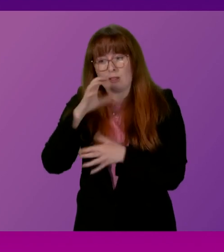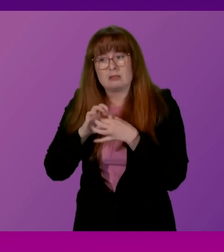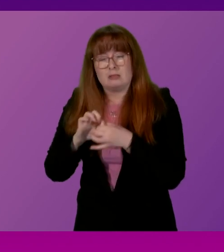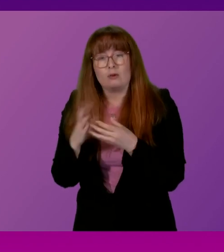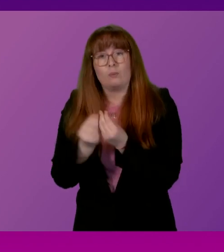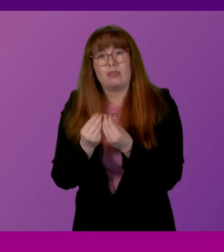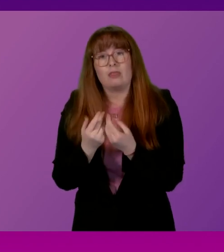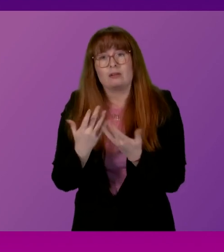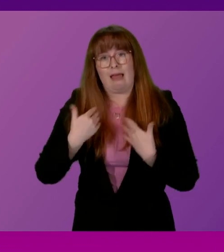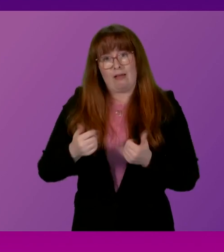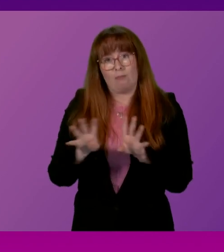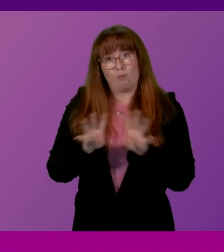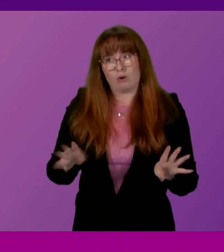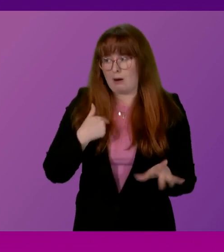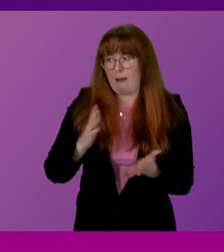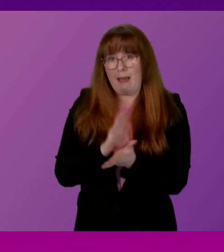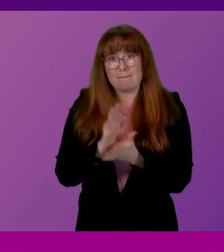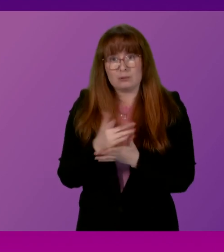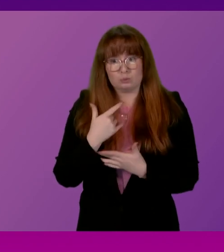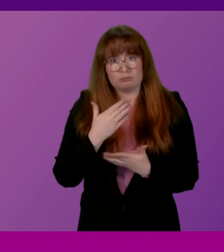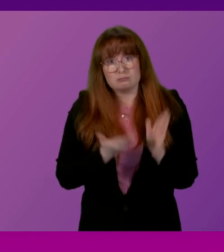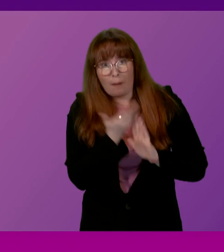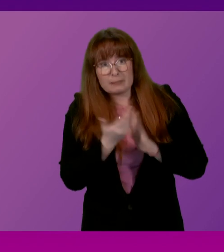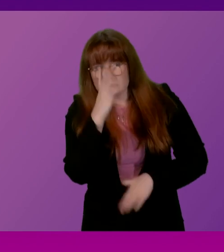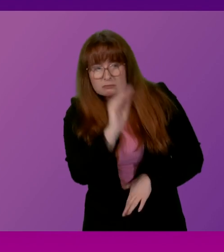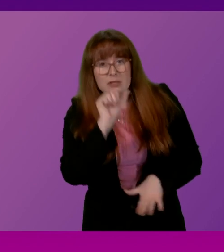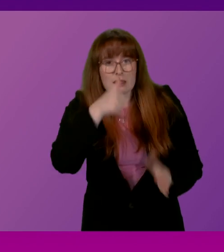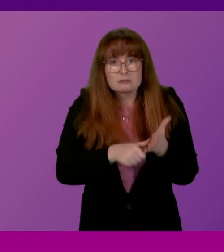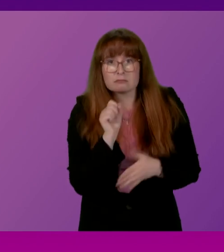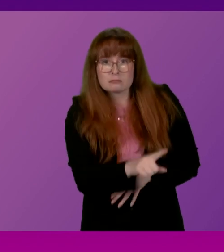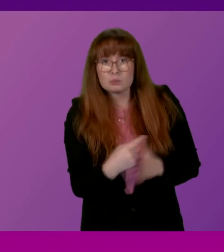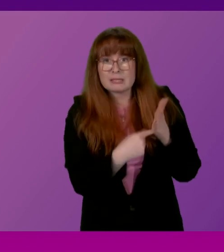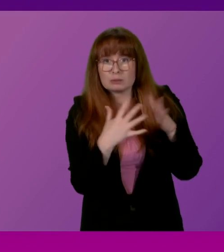more than happy to ensure that Tess White is kept up to date on those discussions.